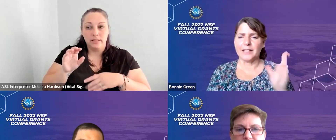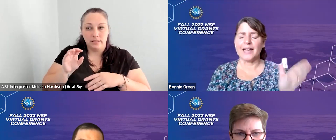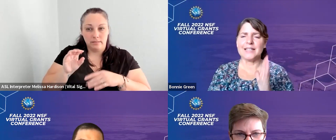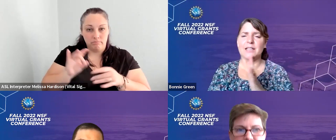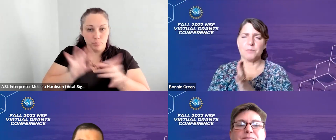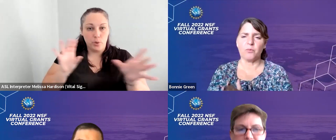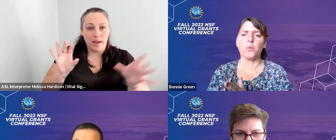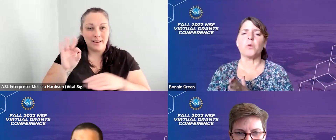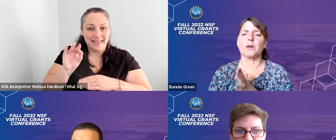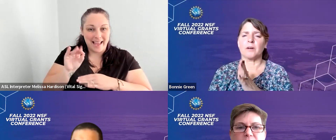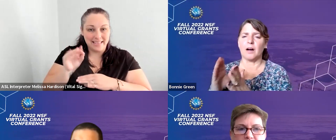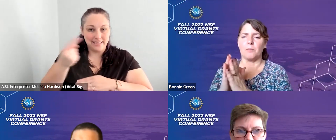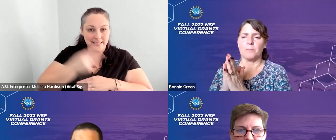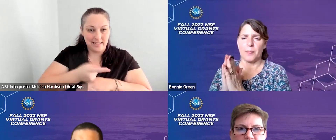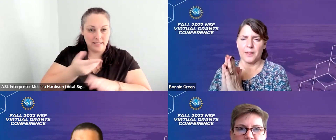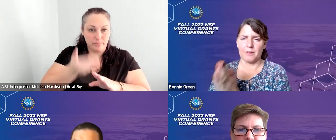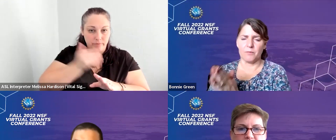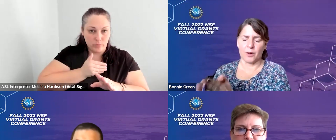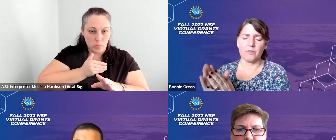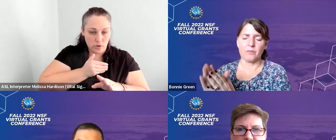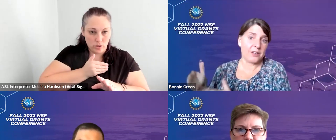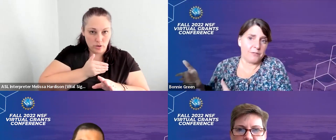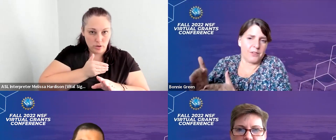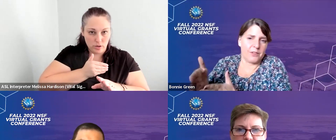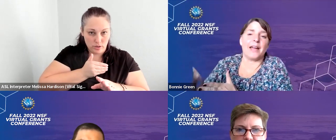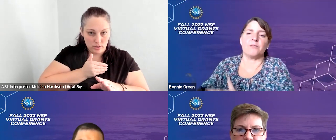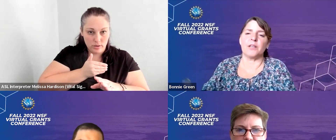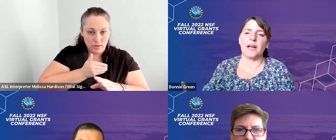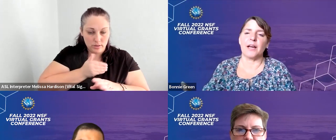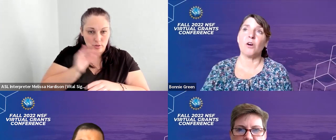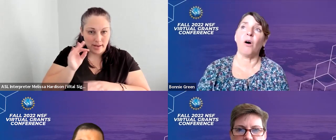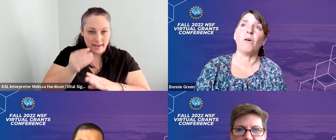Bonnie Green: Ninety days before the the end of the next call.